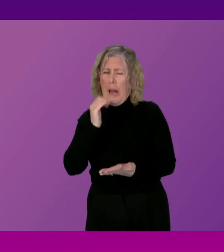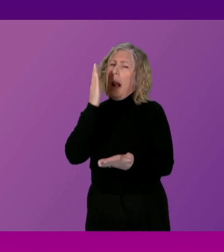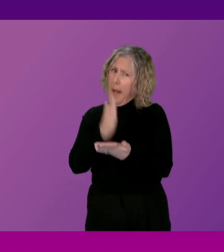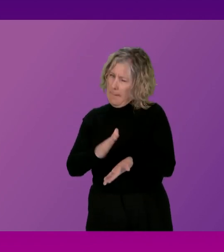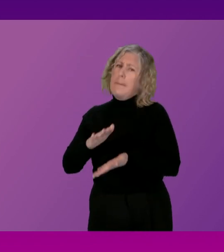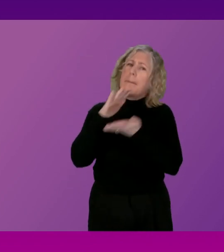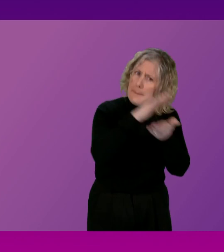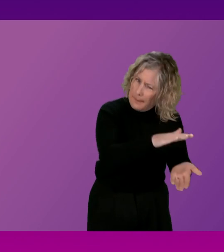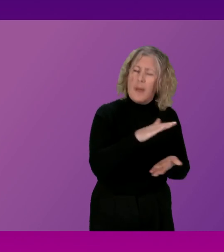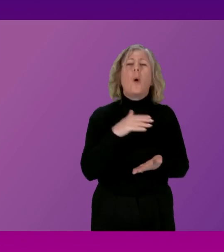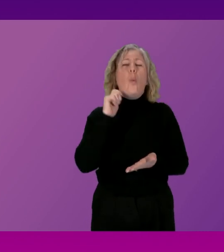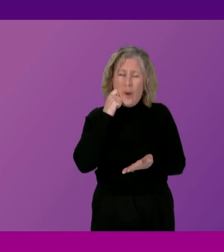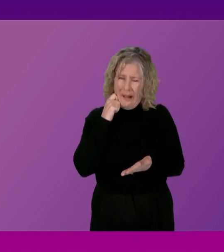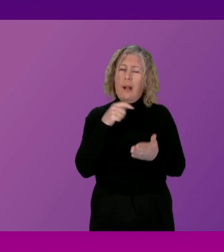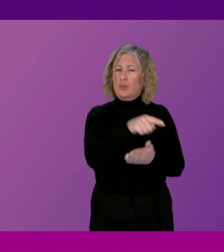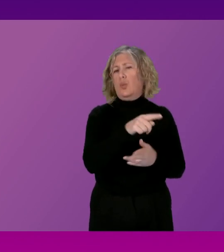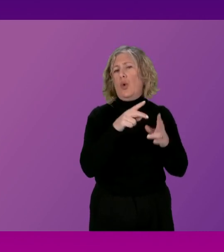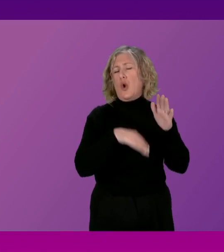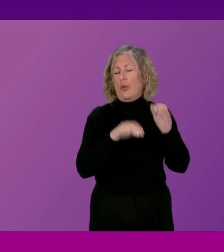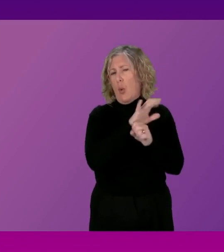and handed over ... in full.”—